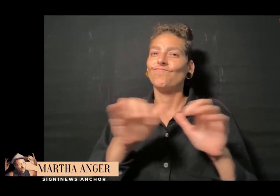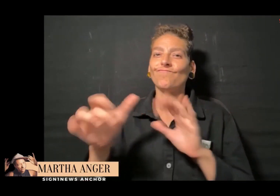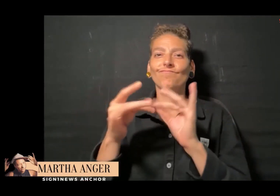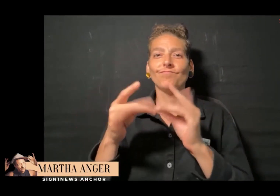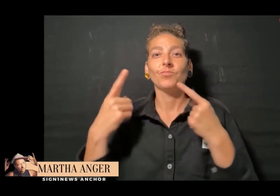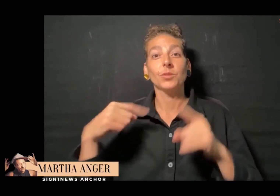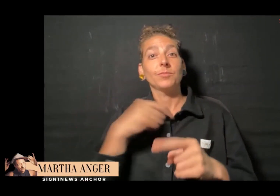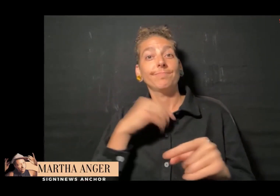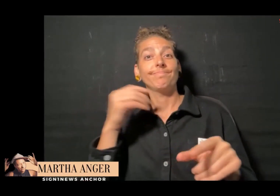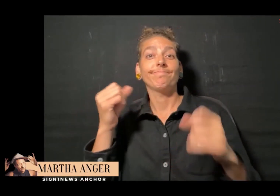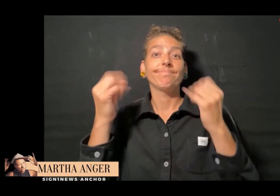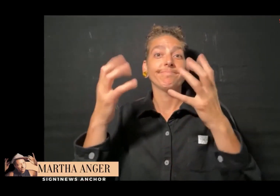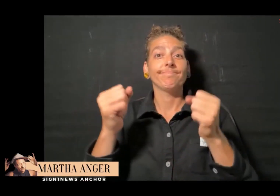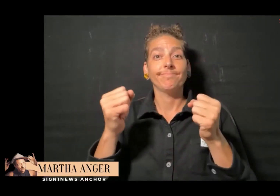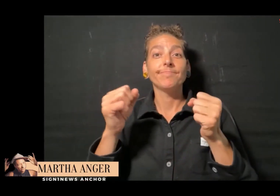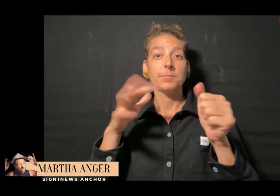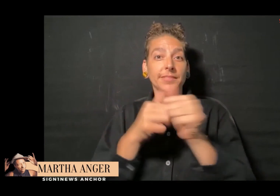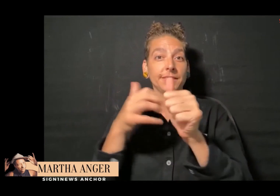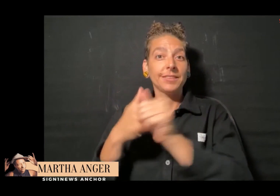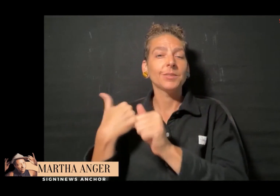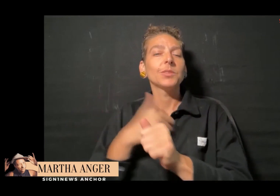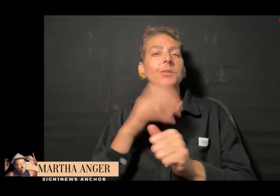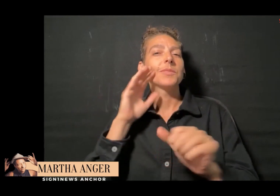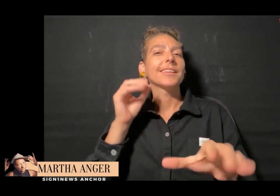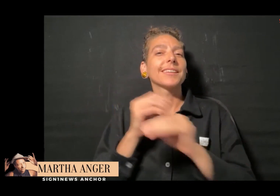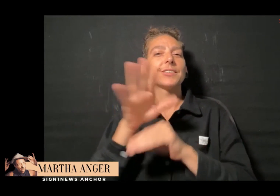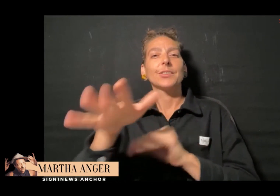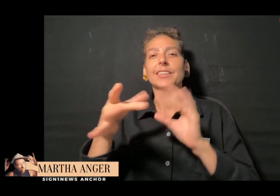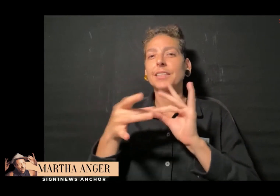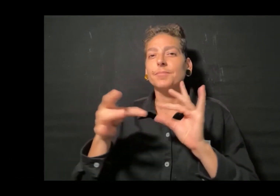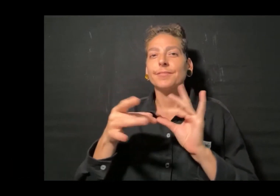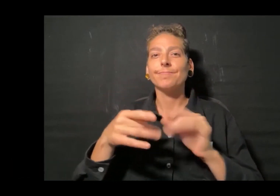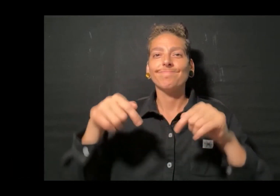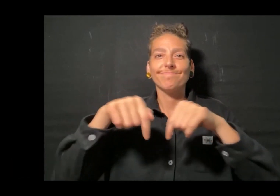stories making headlines today if you post an interesting comment about this update we